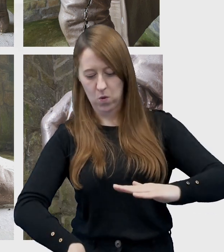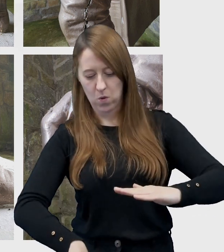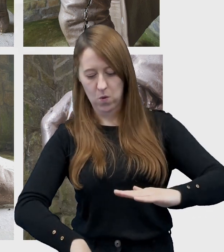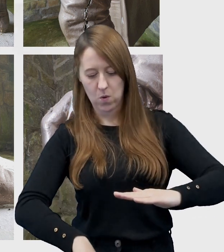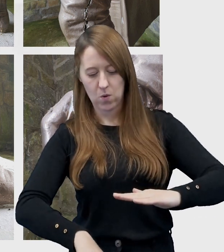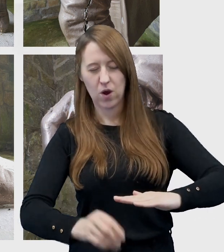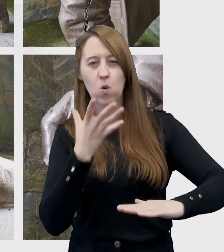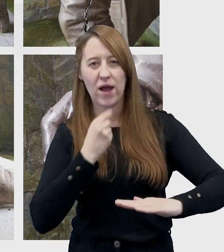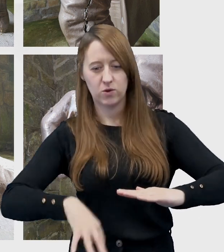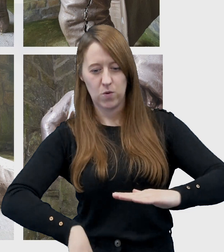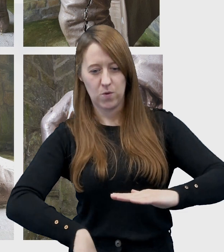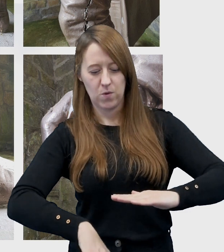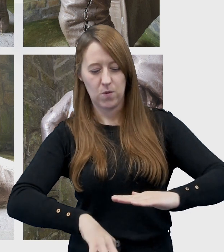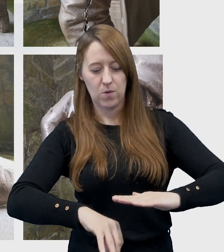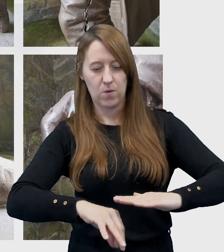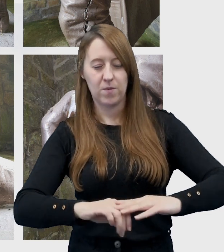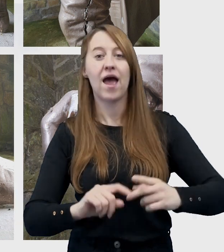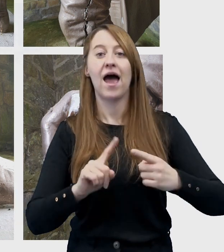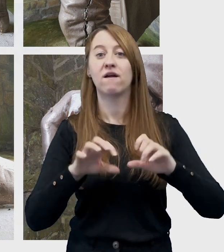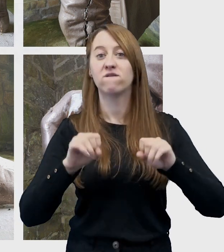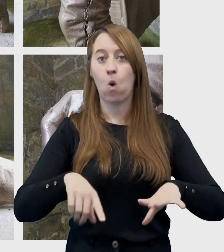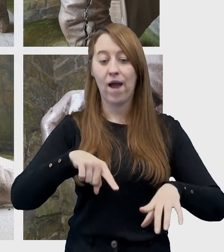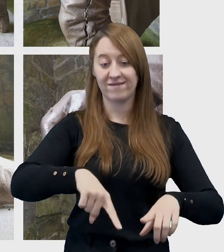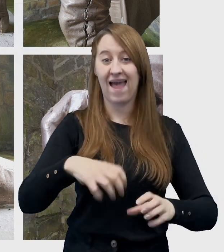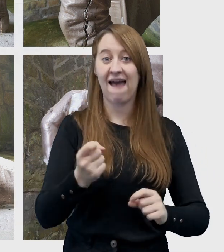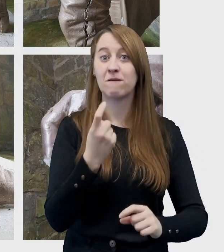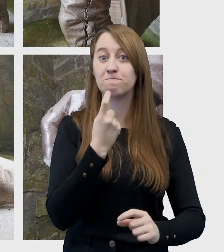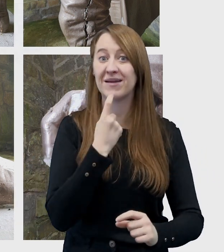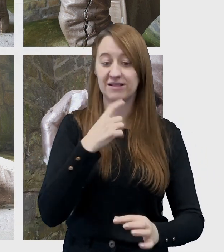structural stability and that iron is slowly corroding and the